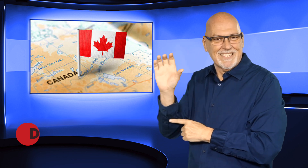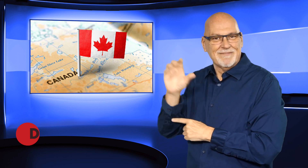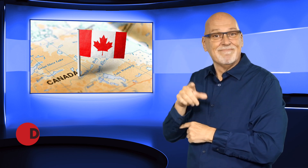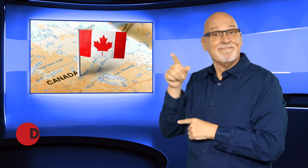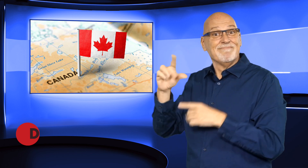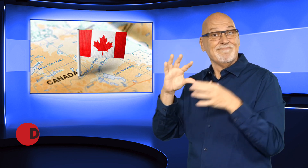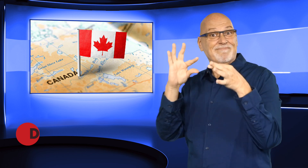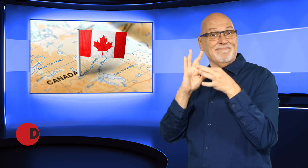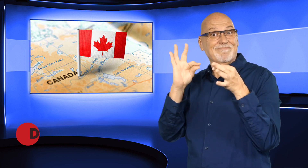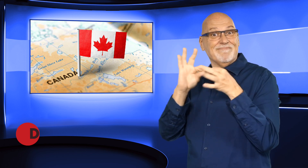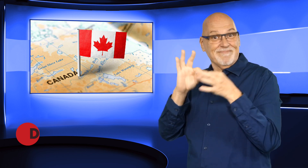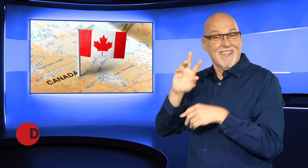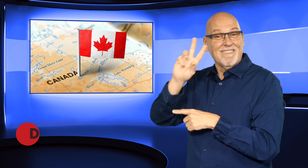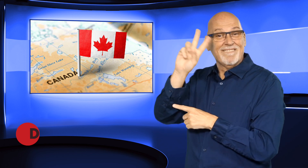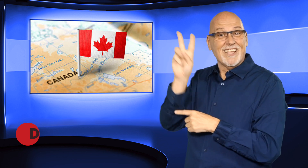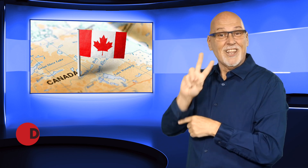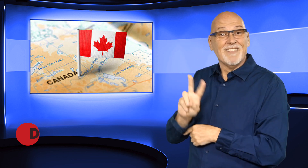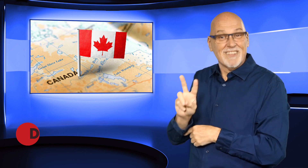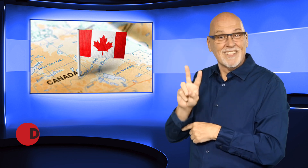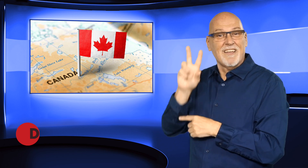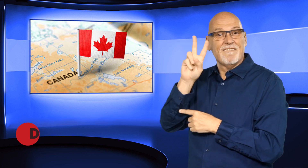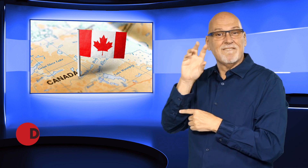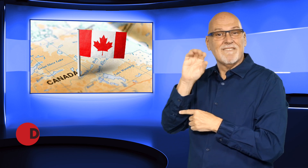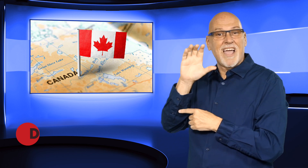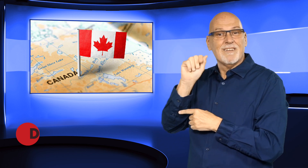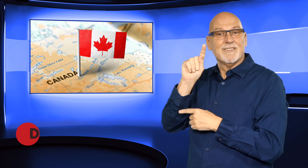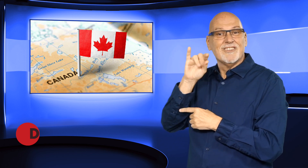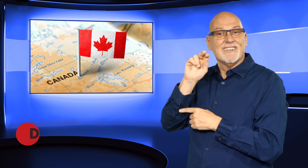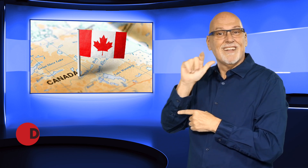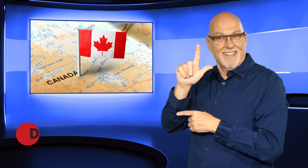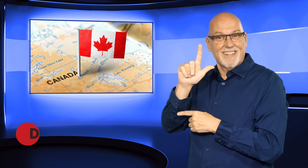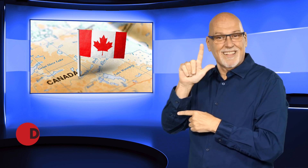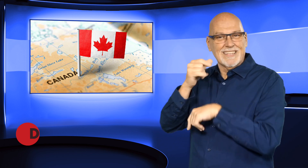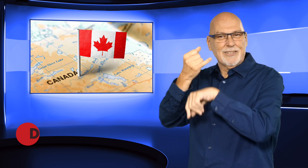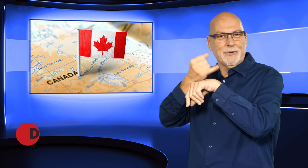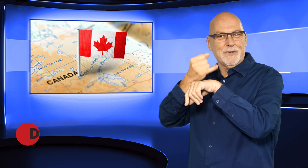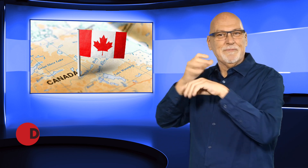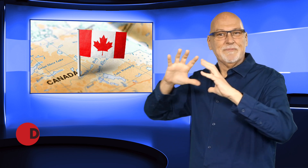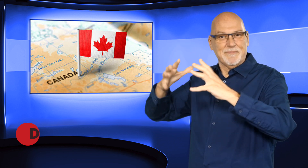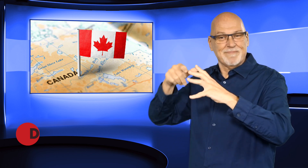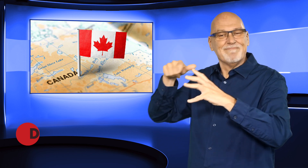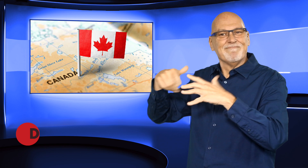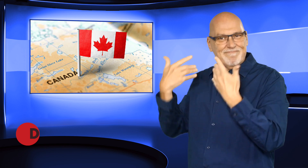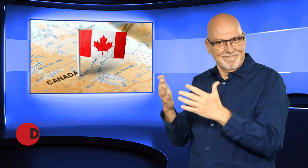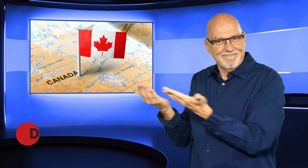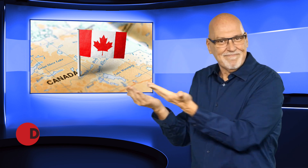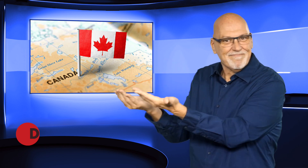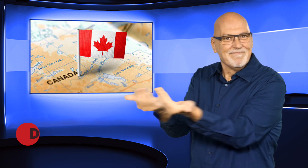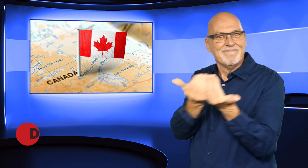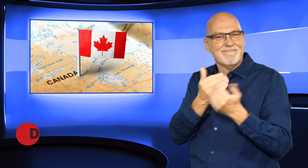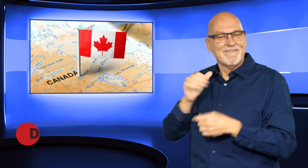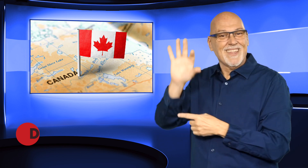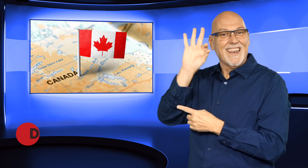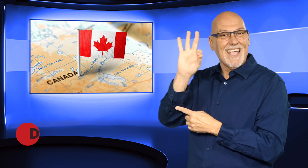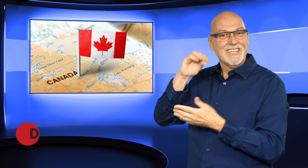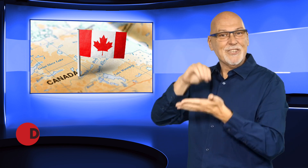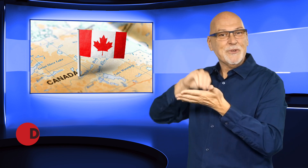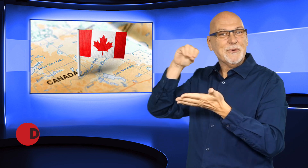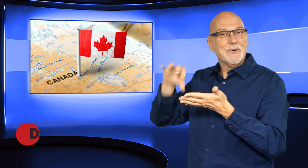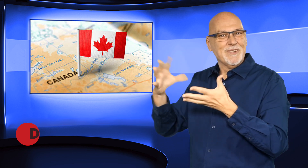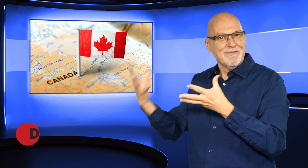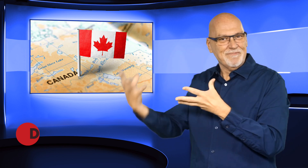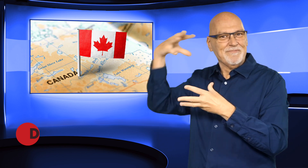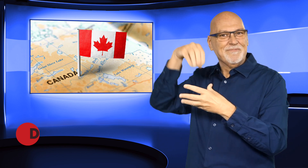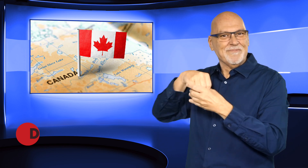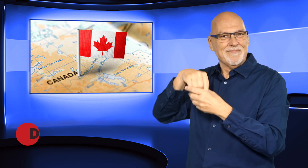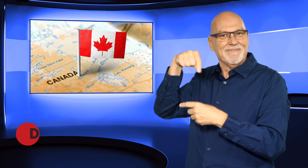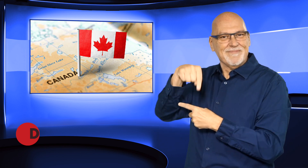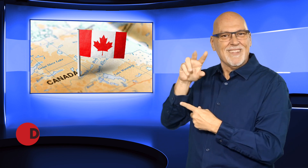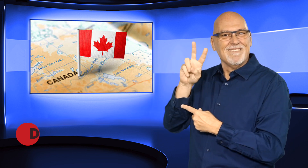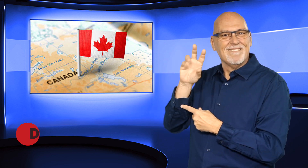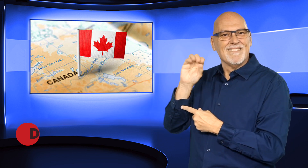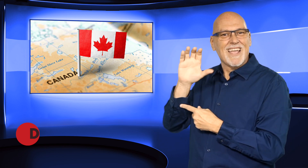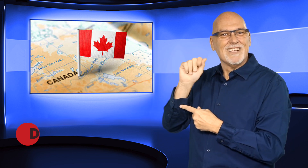convinced the Vancouver Vocational Institute to enroll nine students